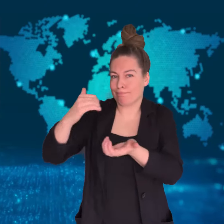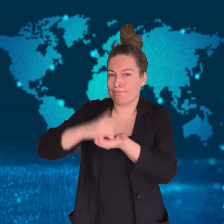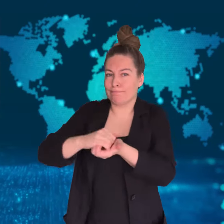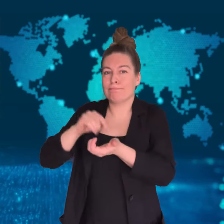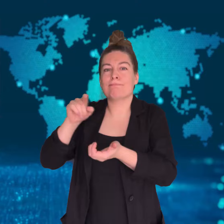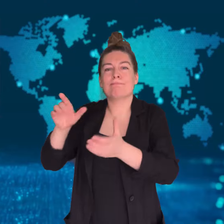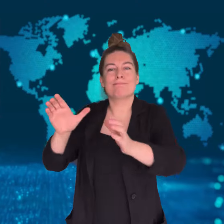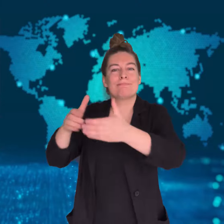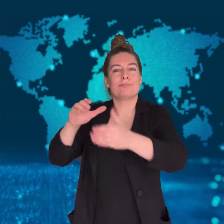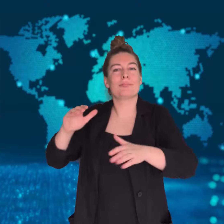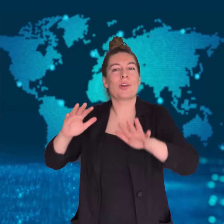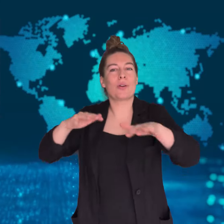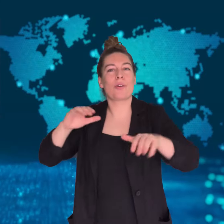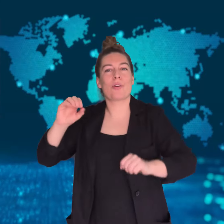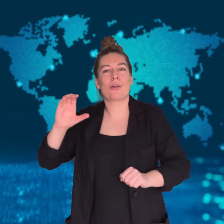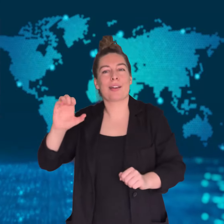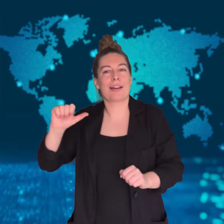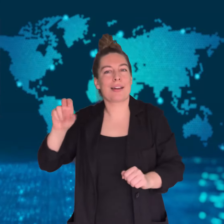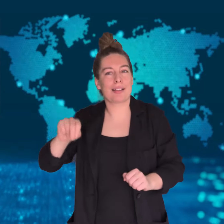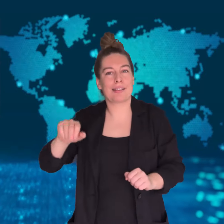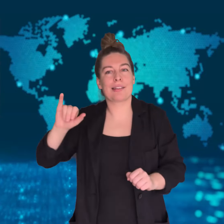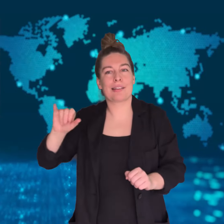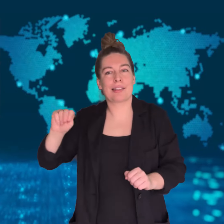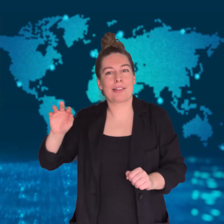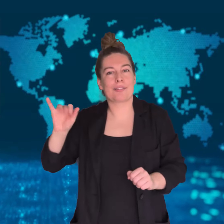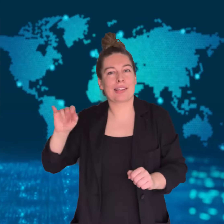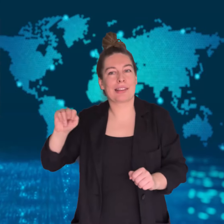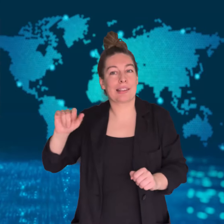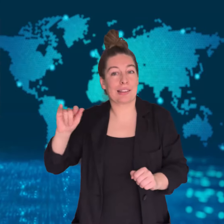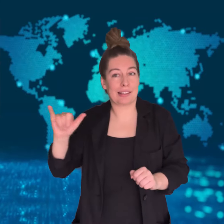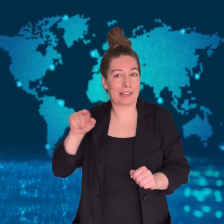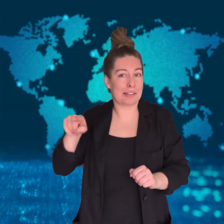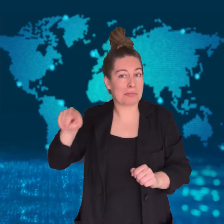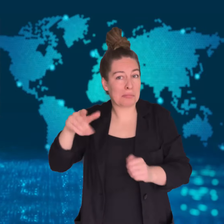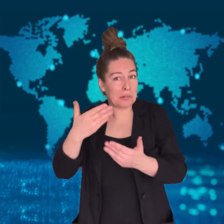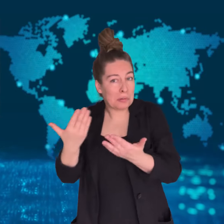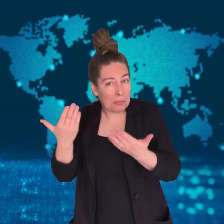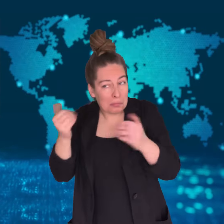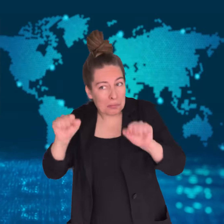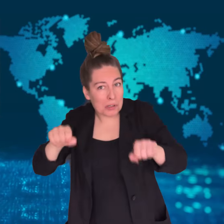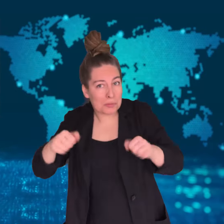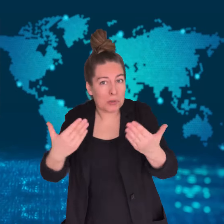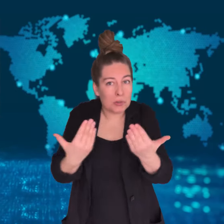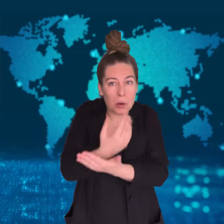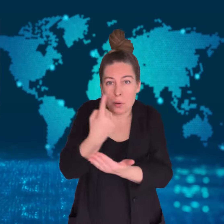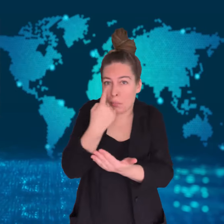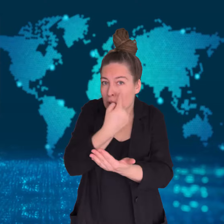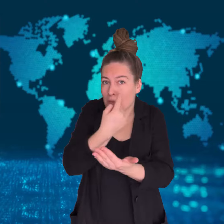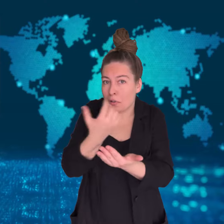Malaysia's government is open to resuming the search that "Ocean Infinity" has